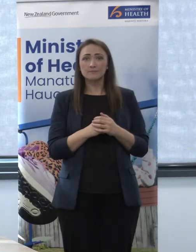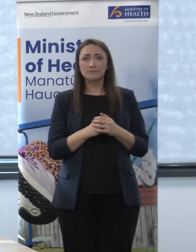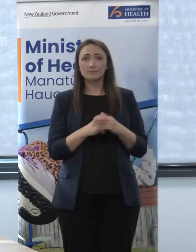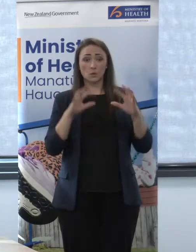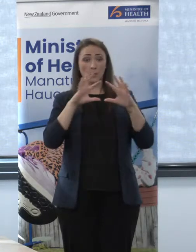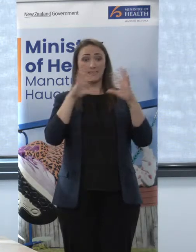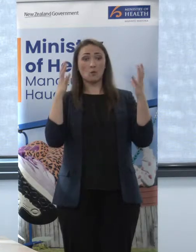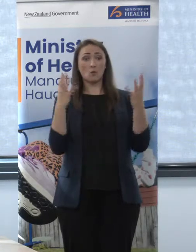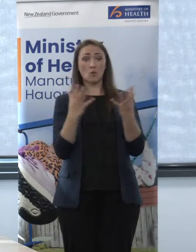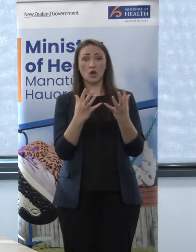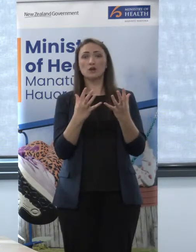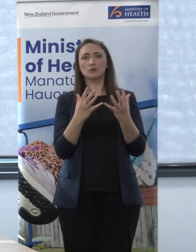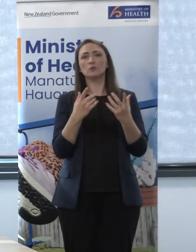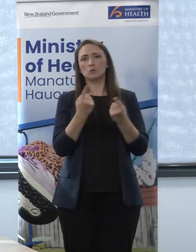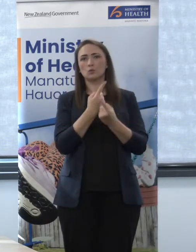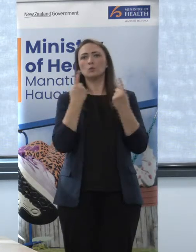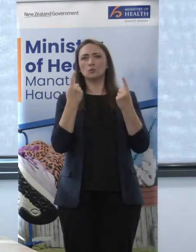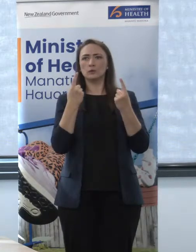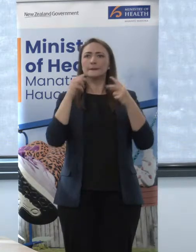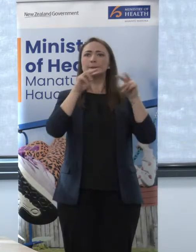There are a number of components to a good strategy. Looking internationally, to